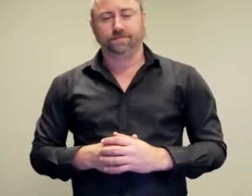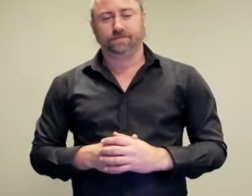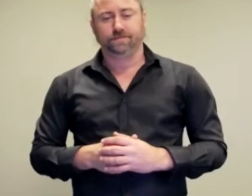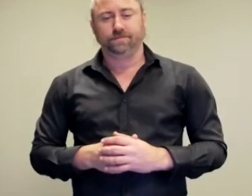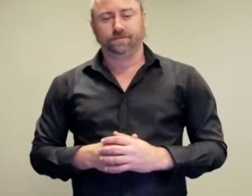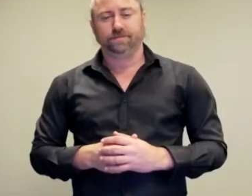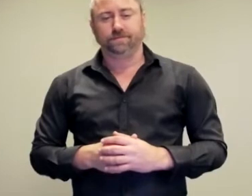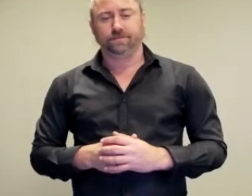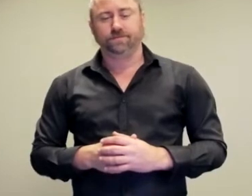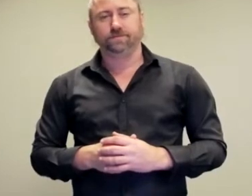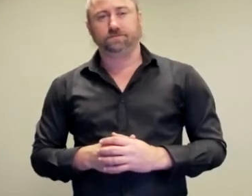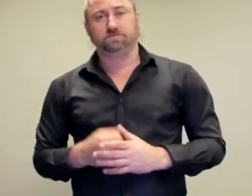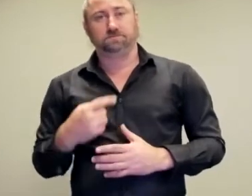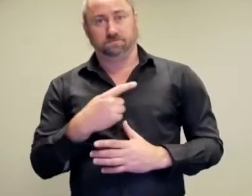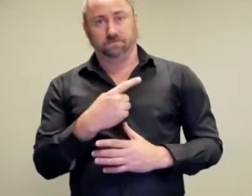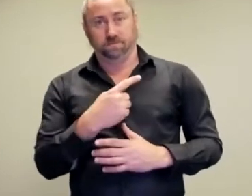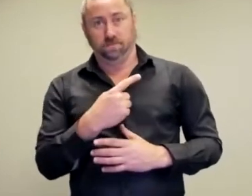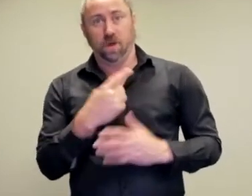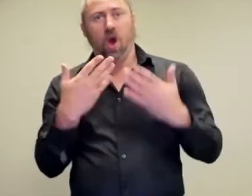This is on show in the Open Studio space.